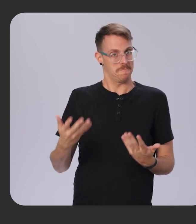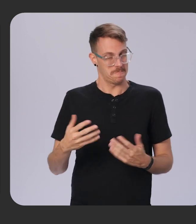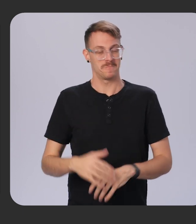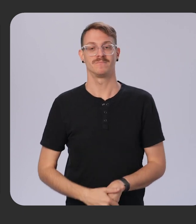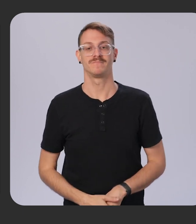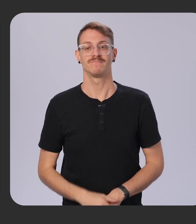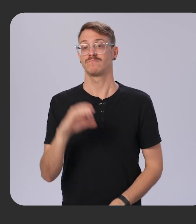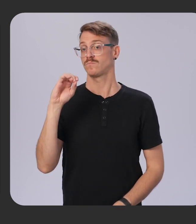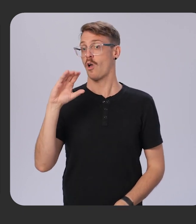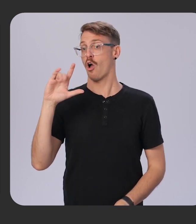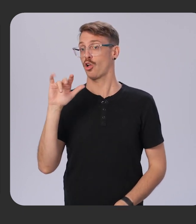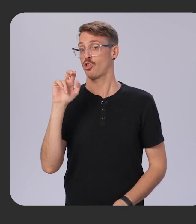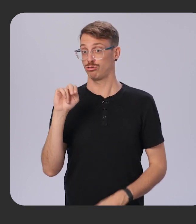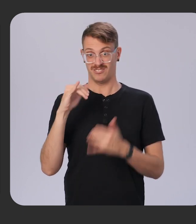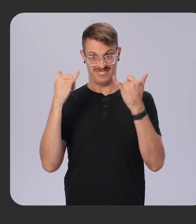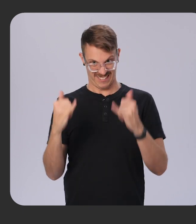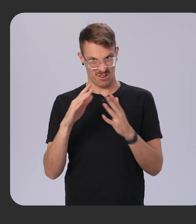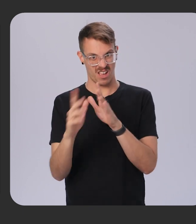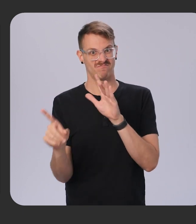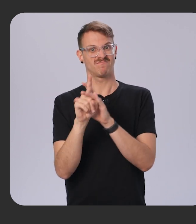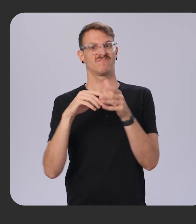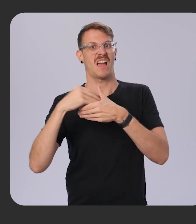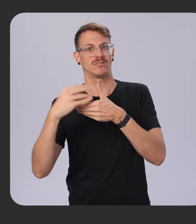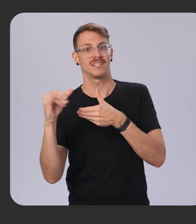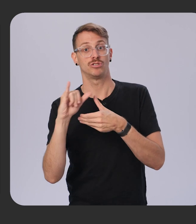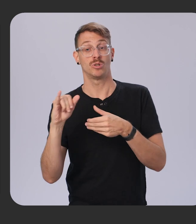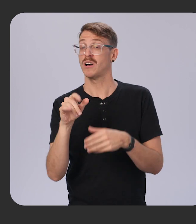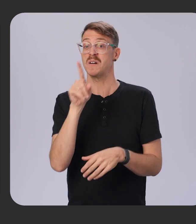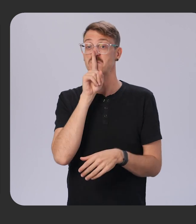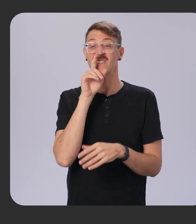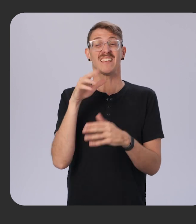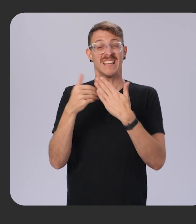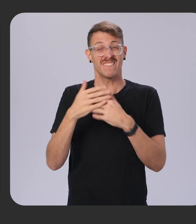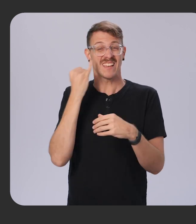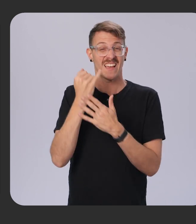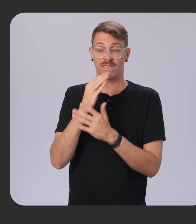Occlusion is now available outdoors, even in direct sunlight.